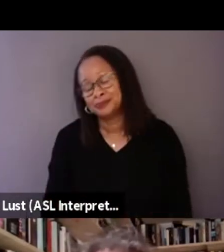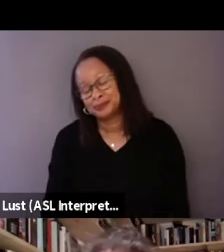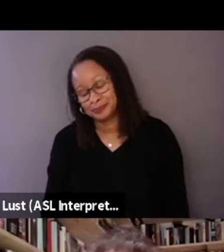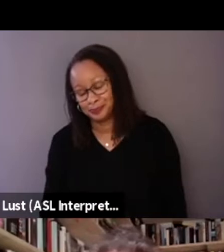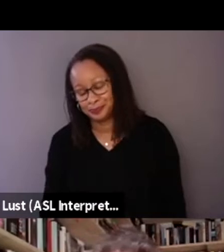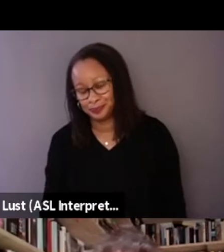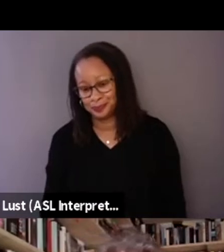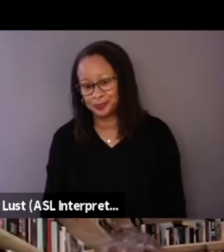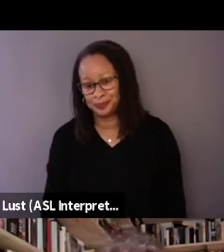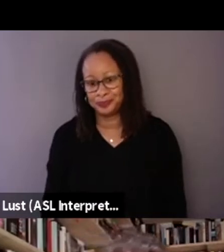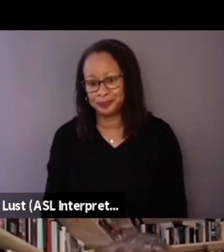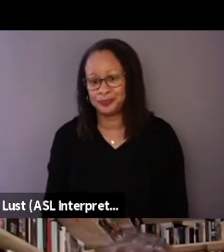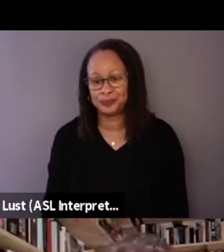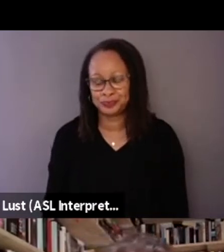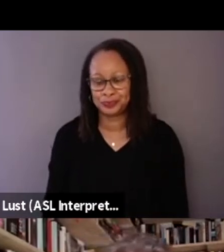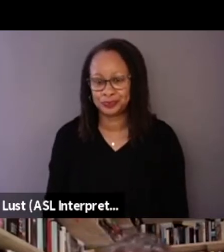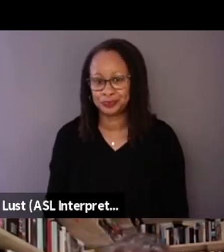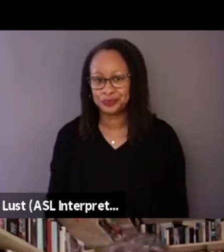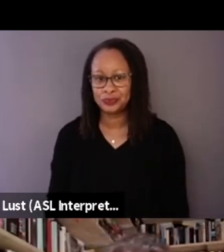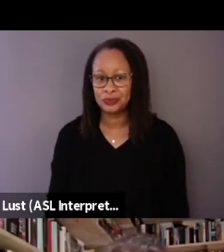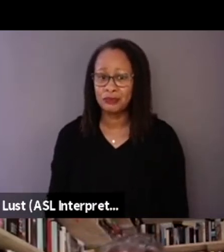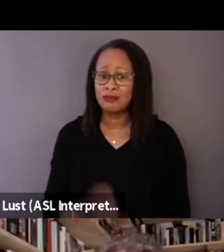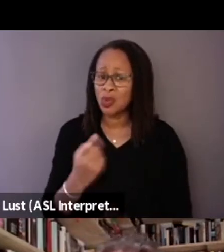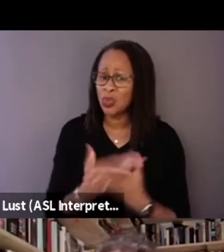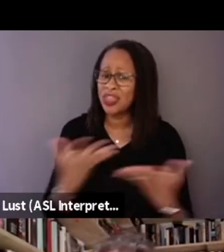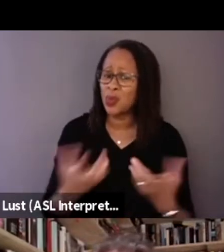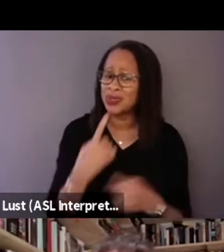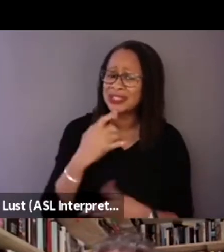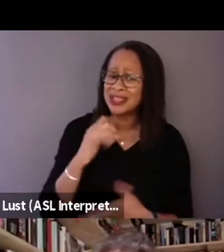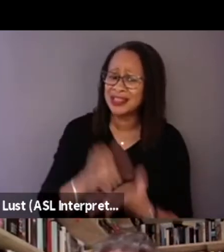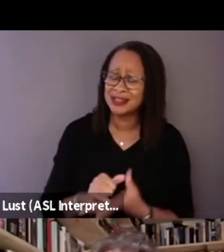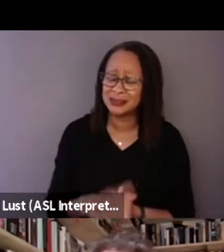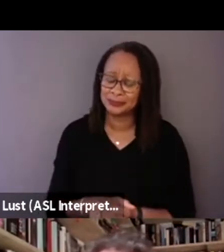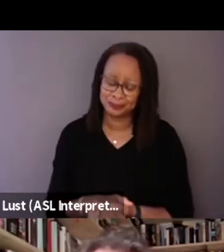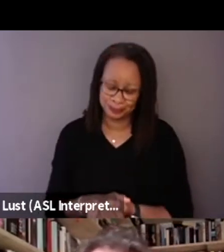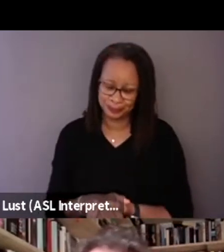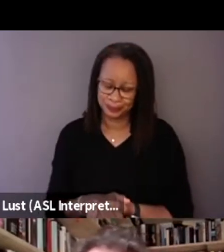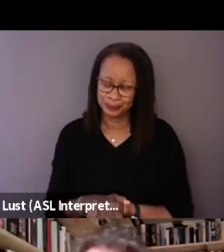one thing I wanna say is I could tell the magic sauce